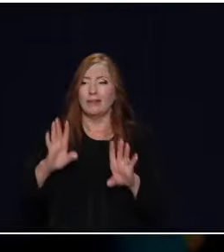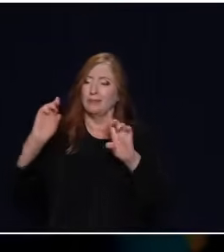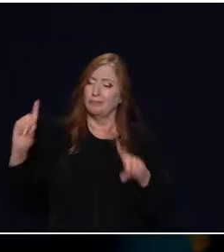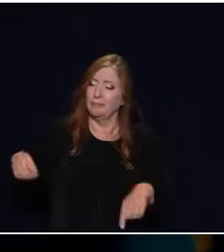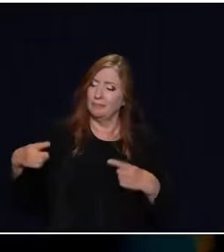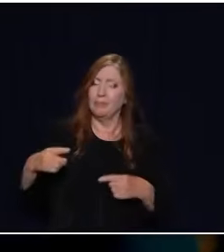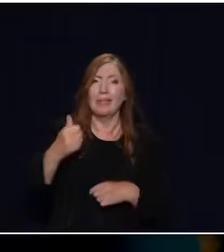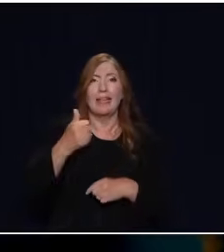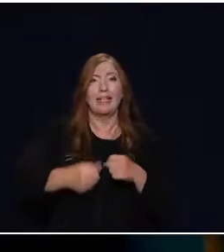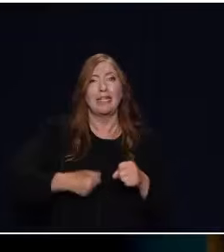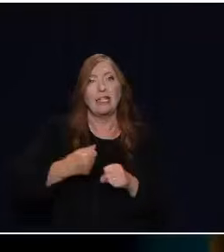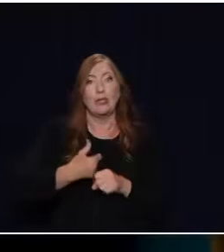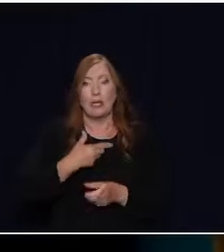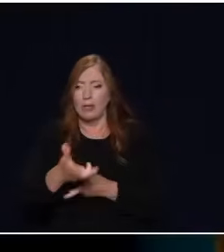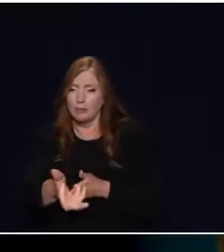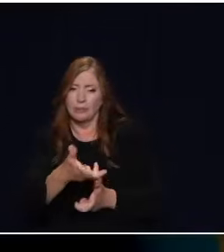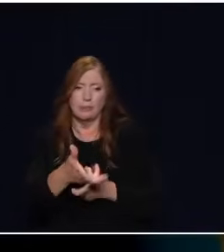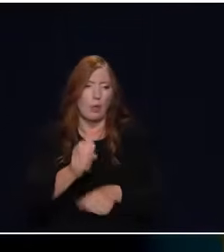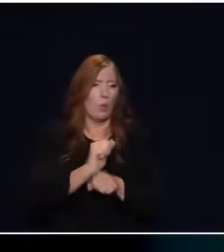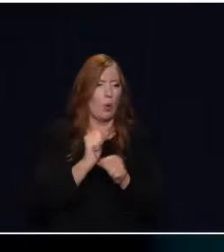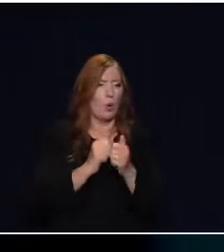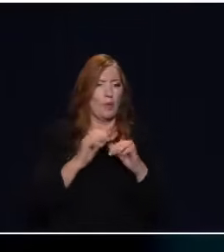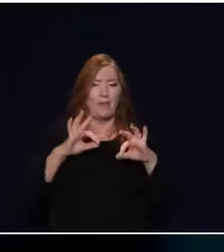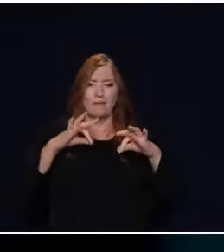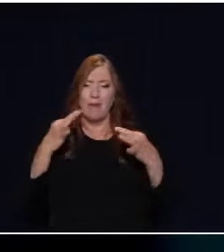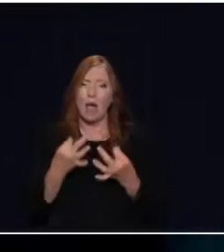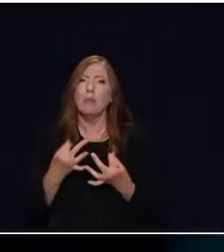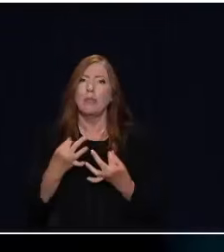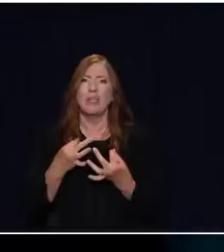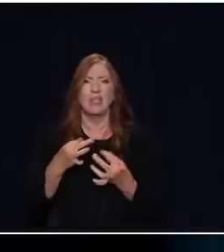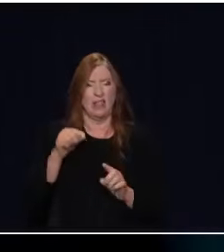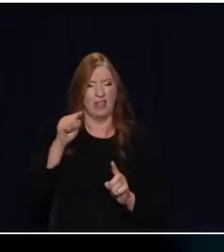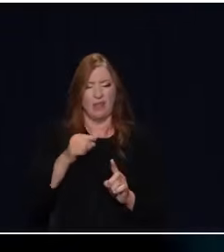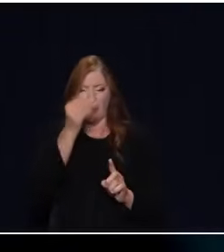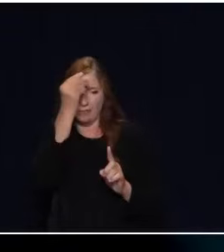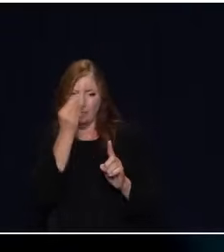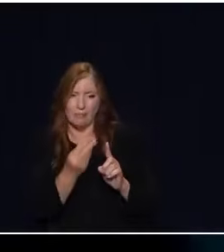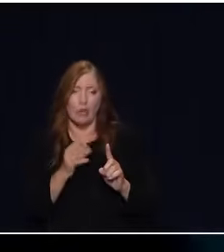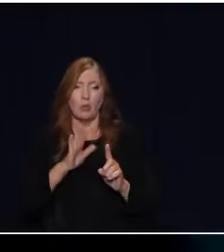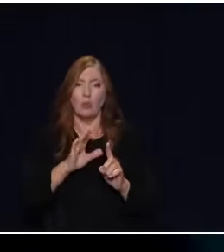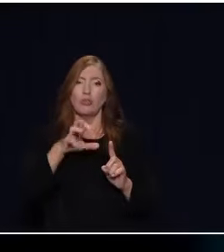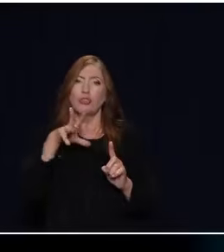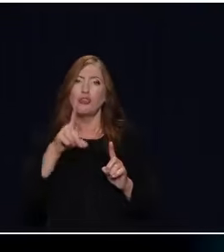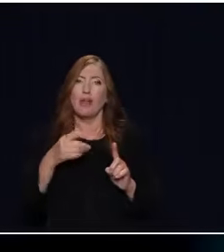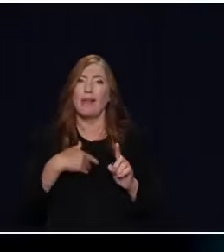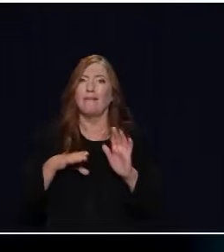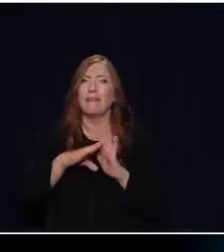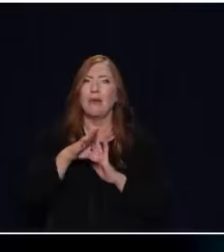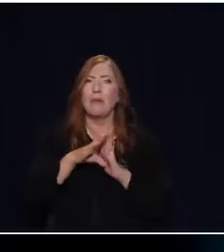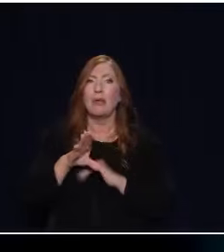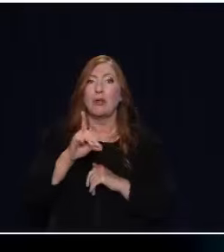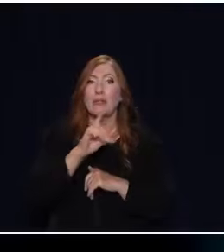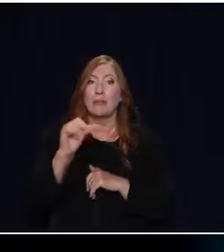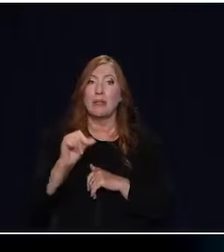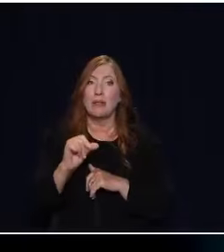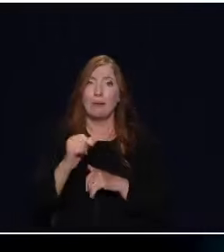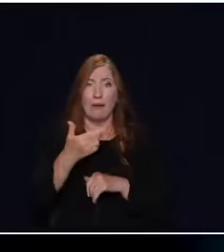ABLE TO BE HERE. AS A BEHAVIOR ANALYST OVER THE LAST DECADE, I HAVE WORKED WITH